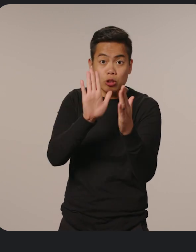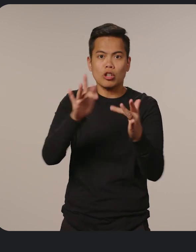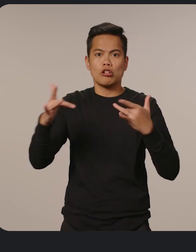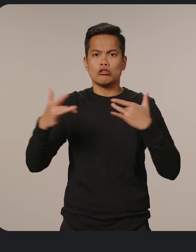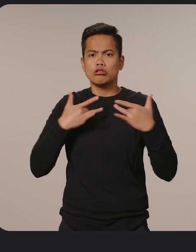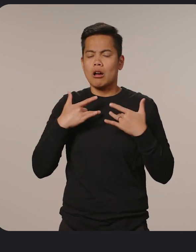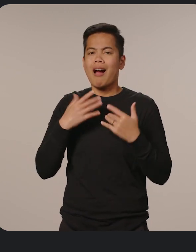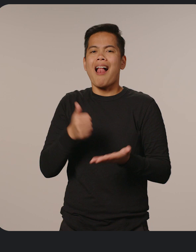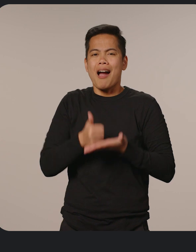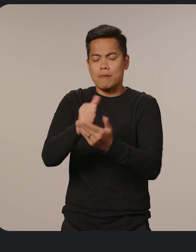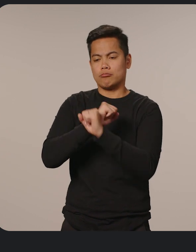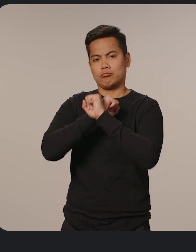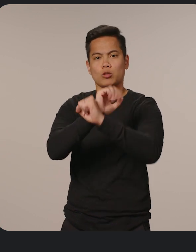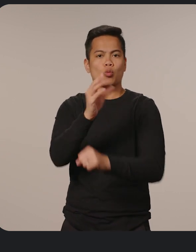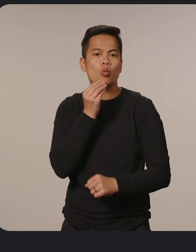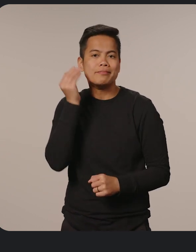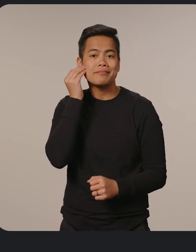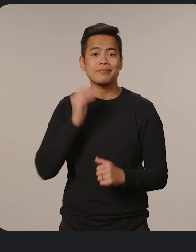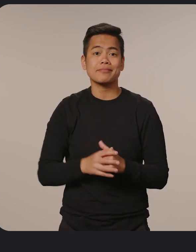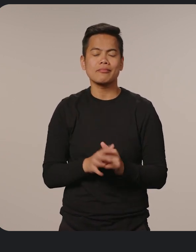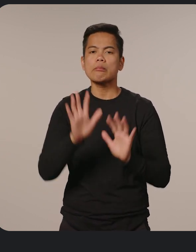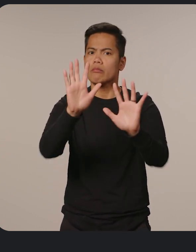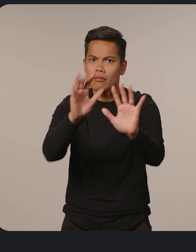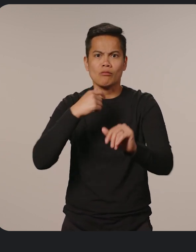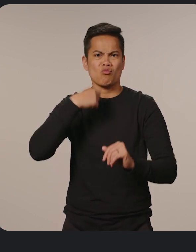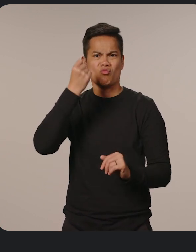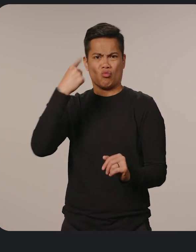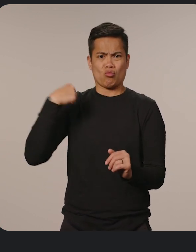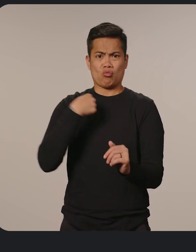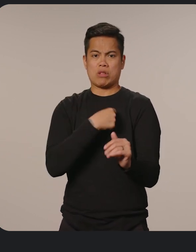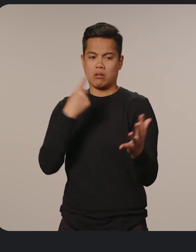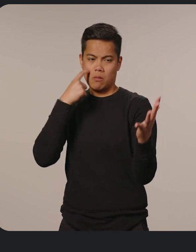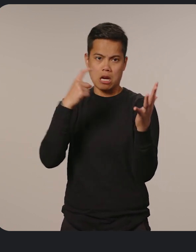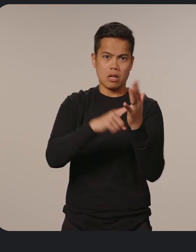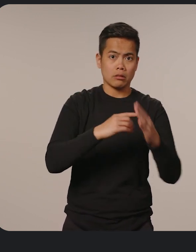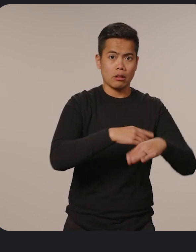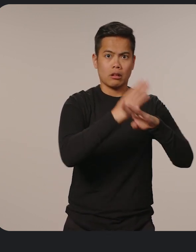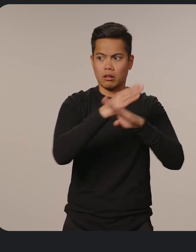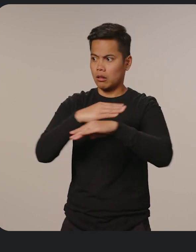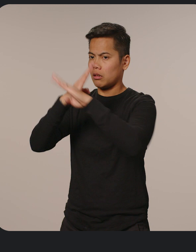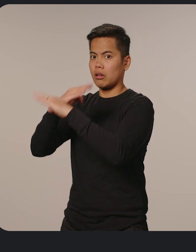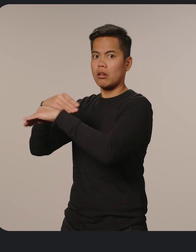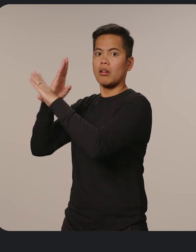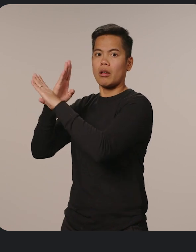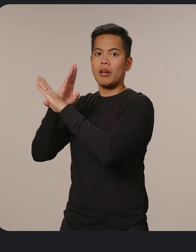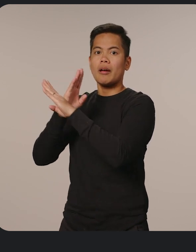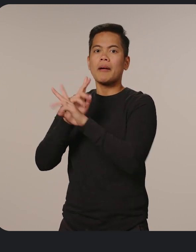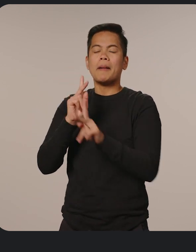However, we recognize that there are barriers keeping people from automating their homes.